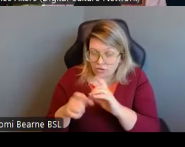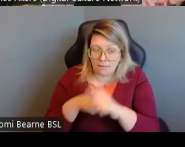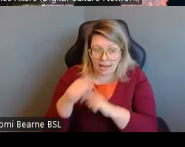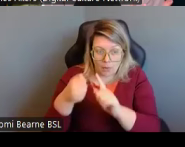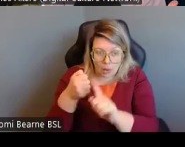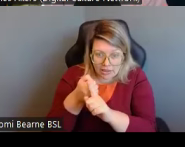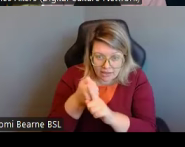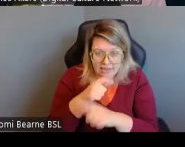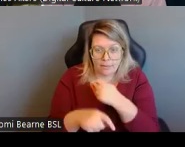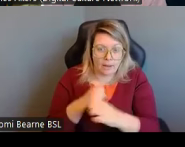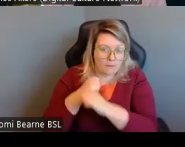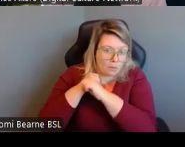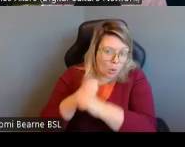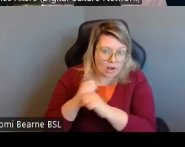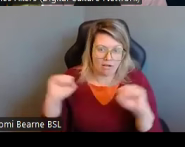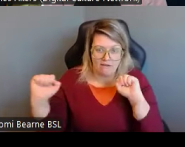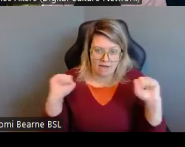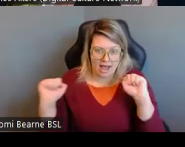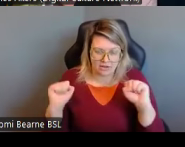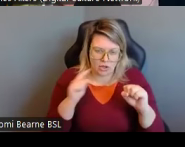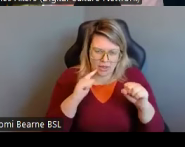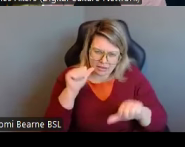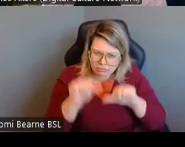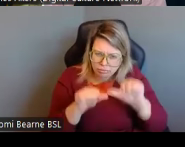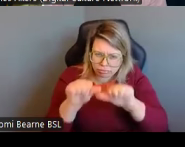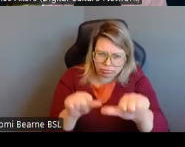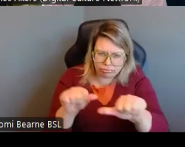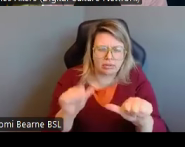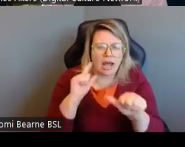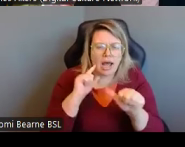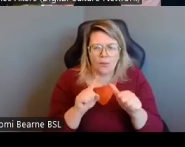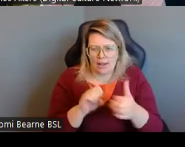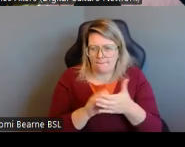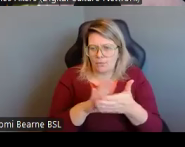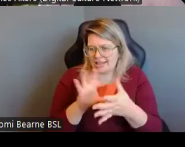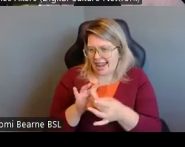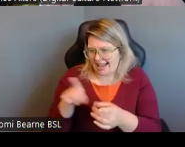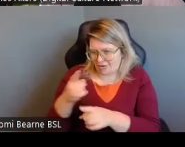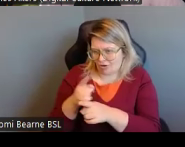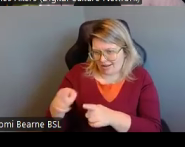We're thinking about a funnel you could plot, and we're going to put a link to this in the chat. Oh, Jack's done it for us.